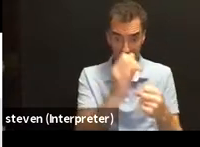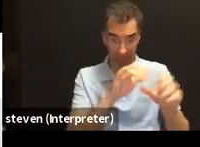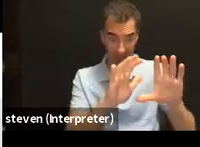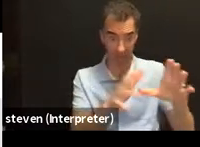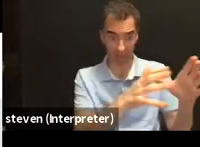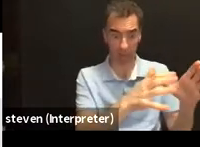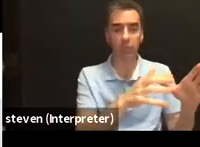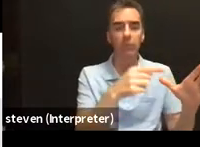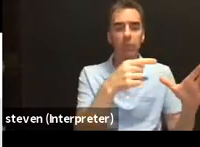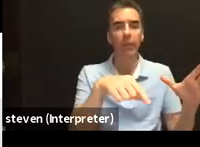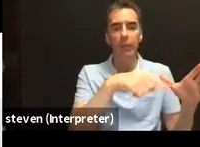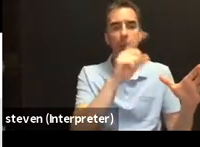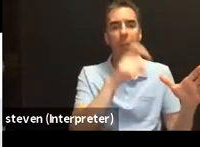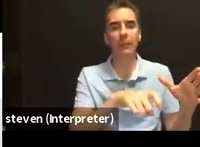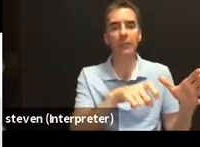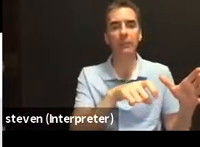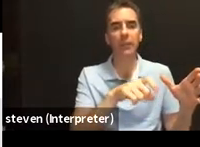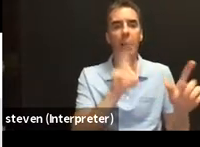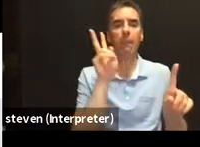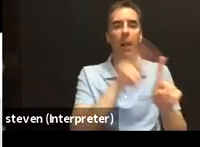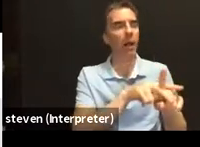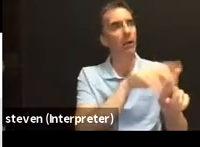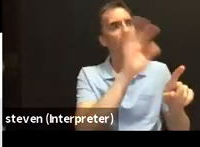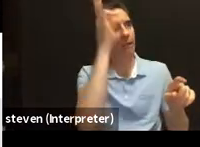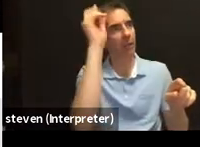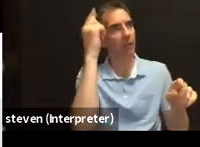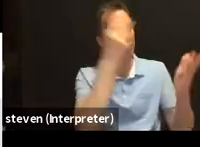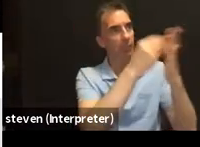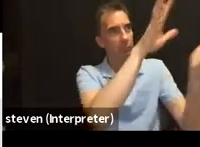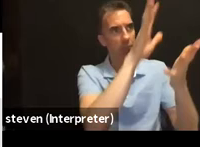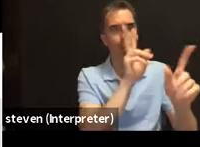maria.rodriguez: funding to the federal government as of 1995 they made it mandatory that